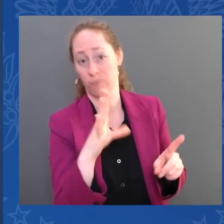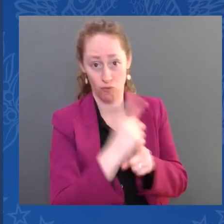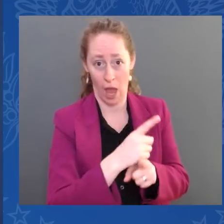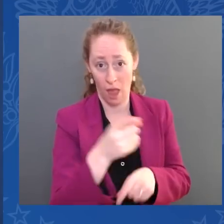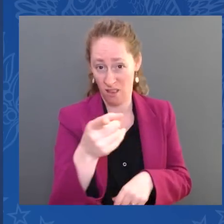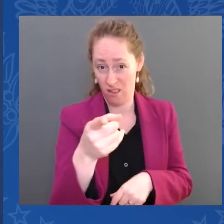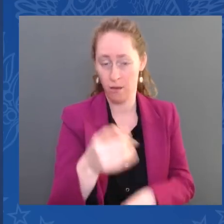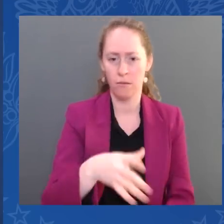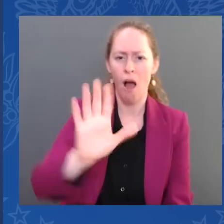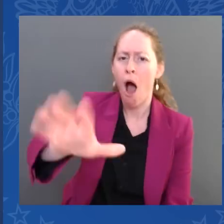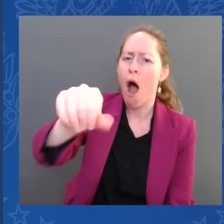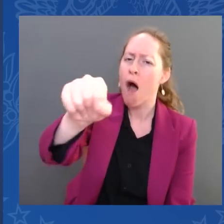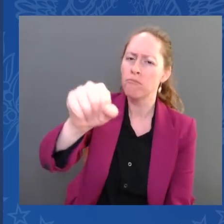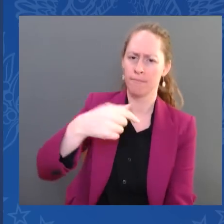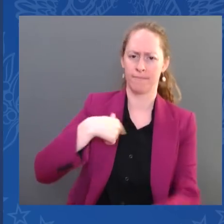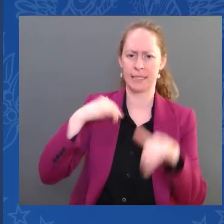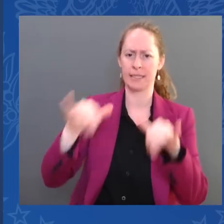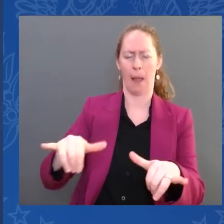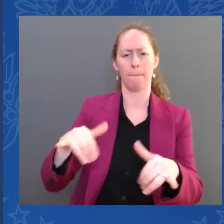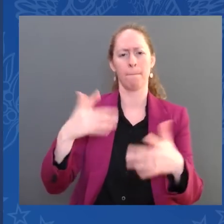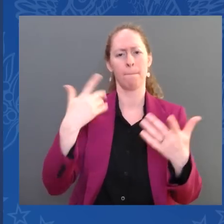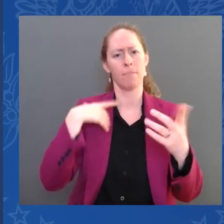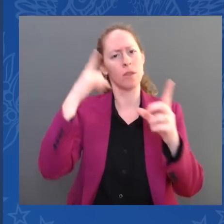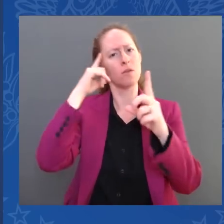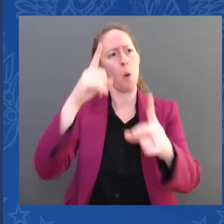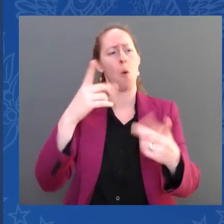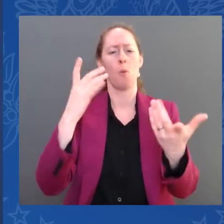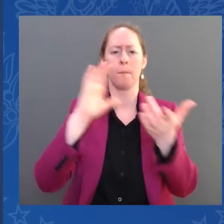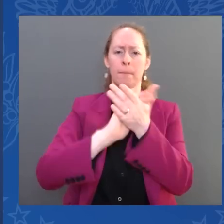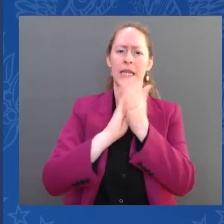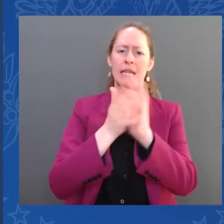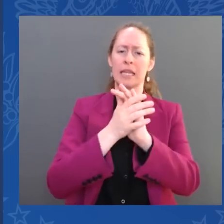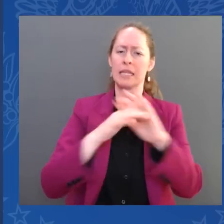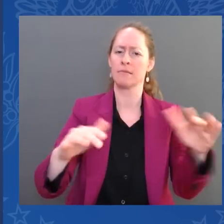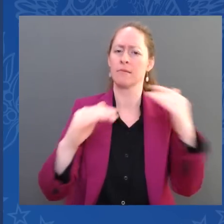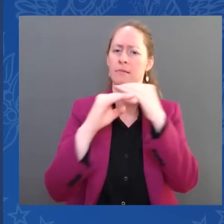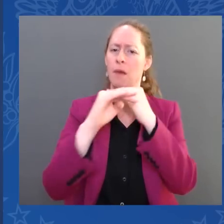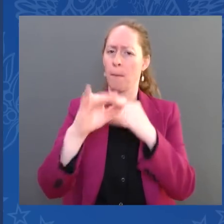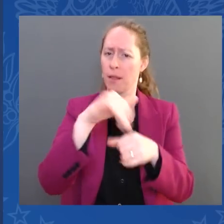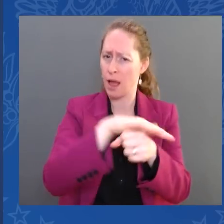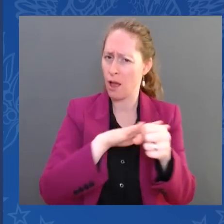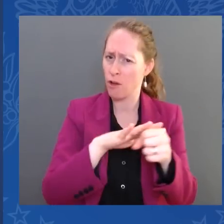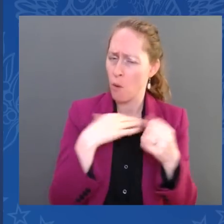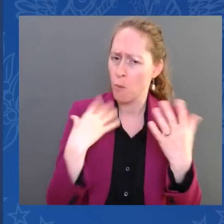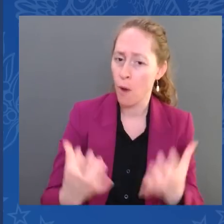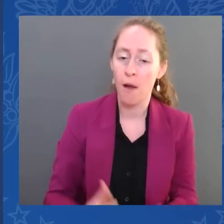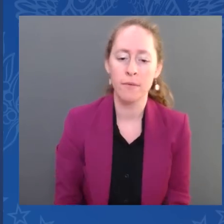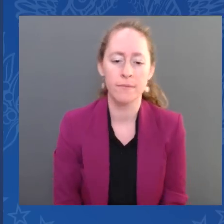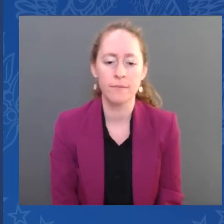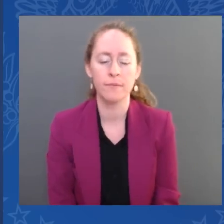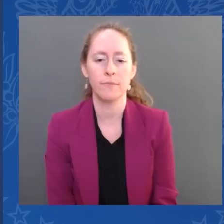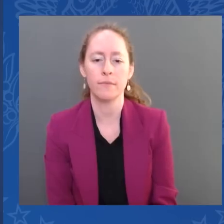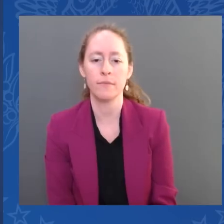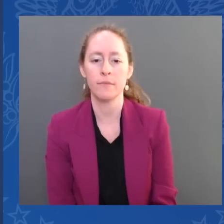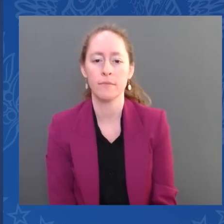to meeting with the Crown Prince Mohammed bin Salman if you do end up going to Saudi Arabia? The President: Look, we're getting way ahead of ourselves here.